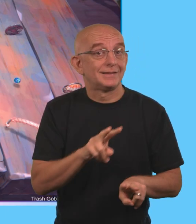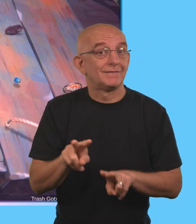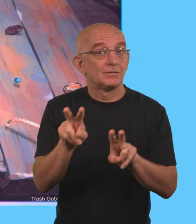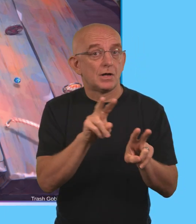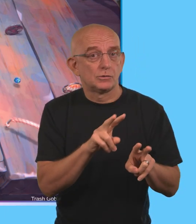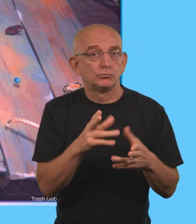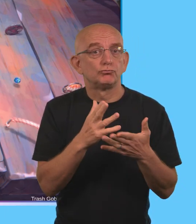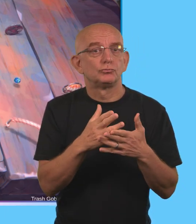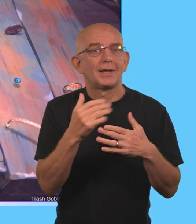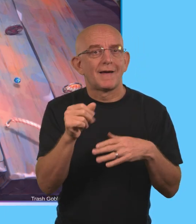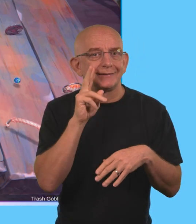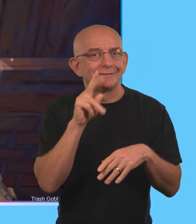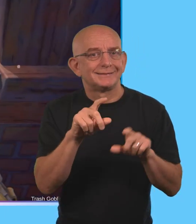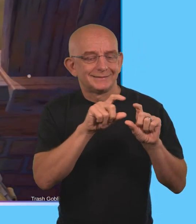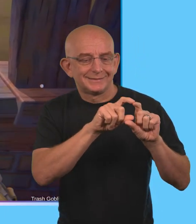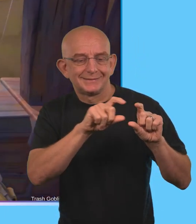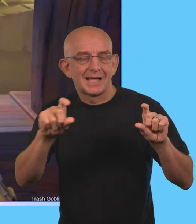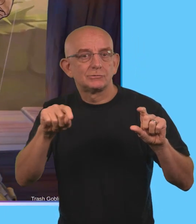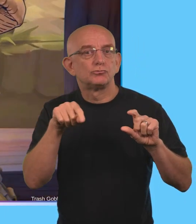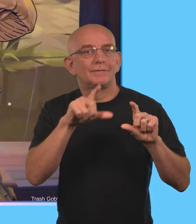whilst the keyboard can be used for navigation as well.